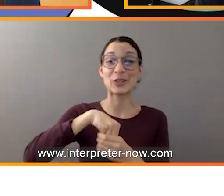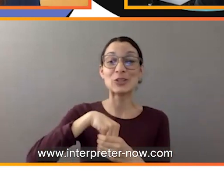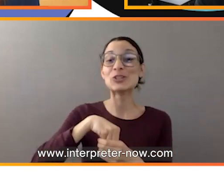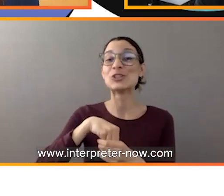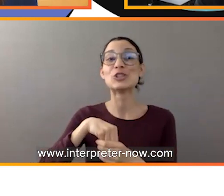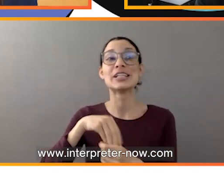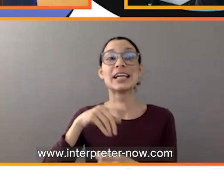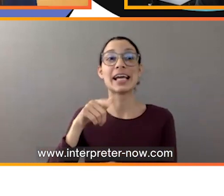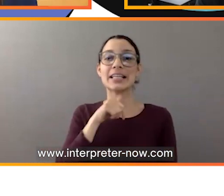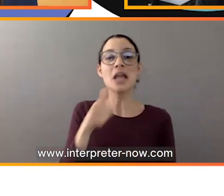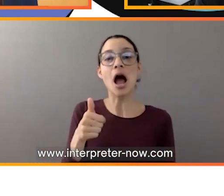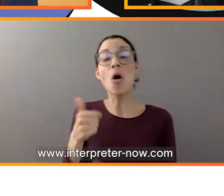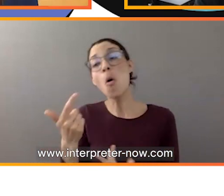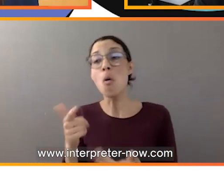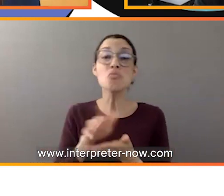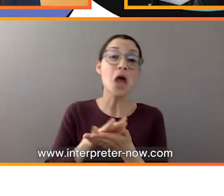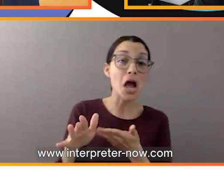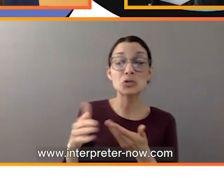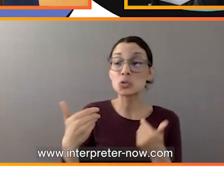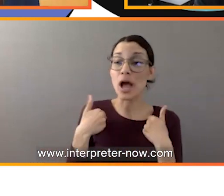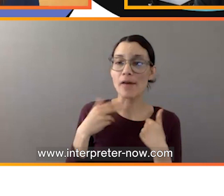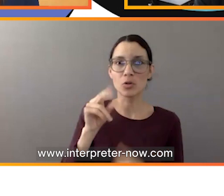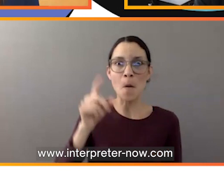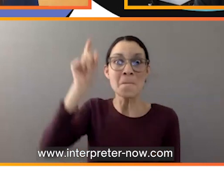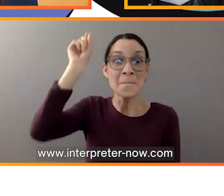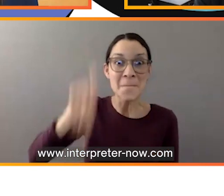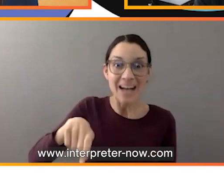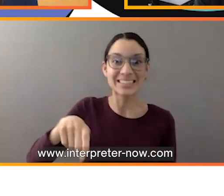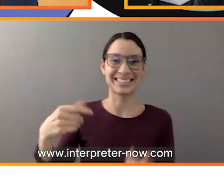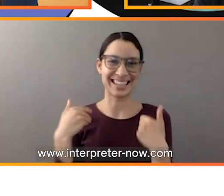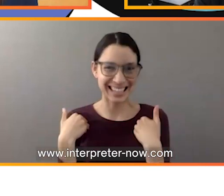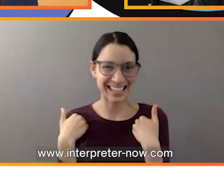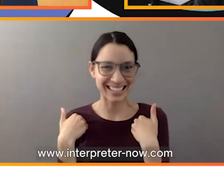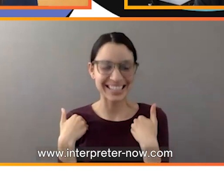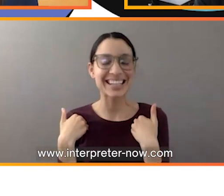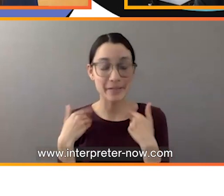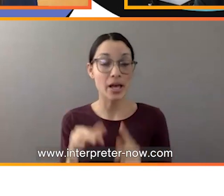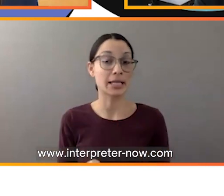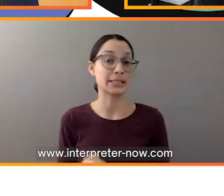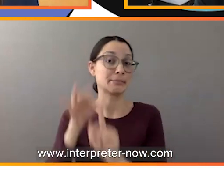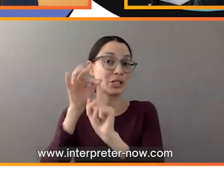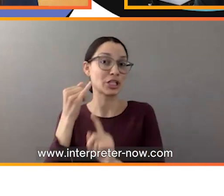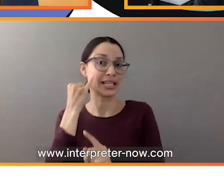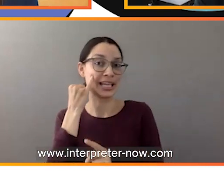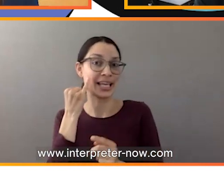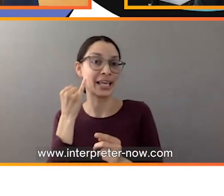especially when you're doing layoffs. That's when these programmes, this work is extra important.